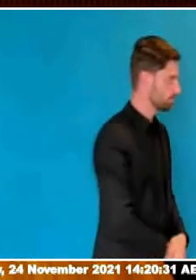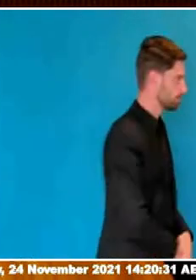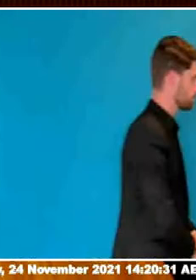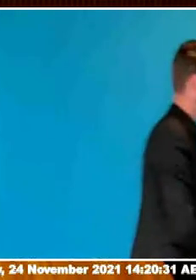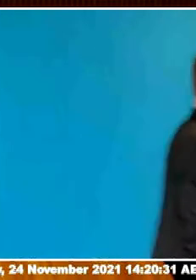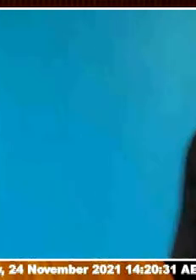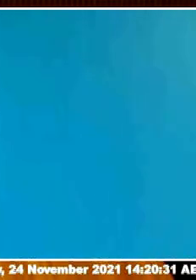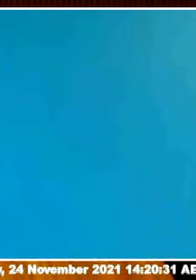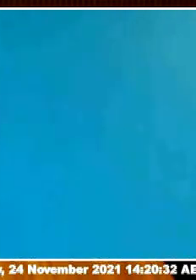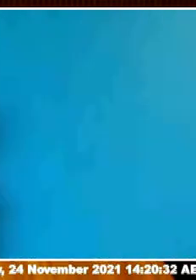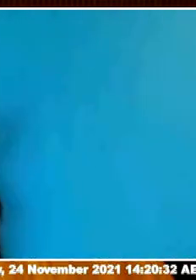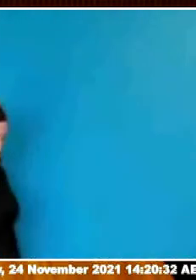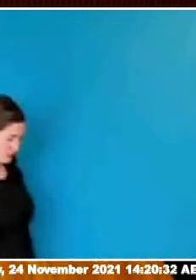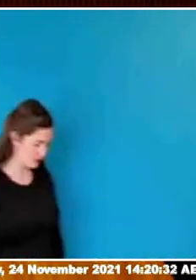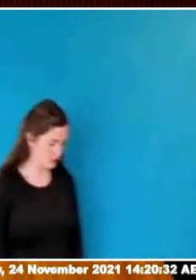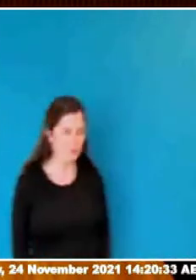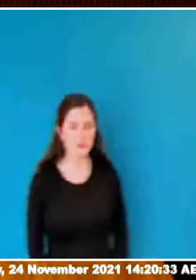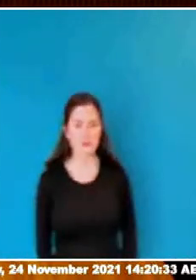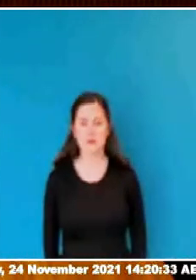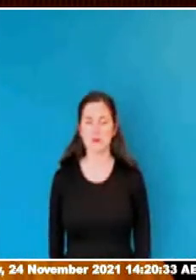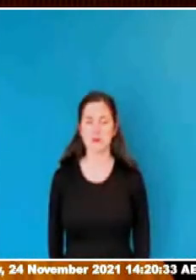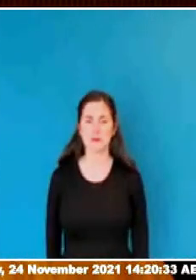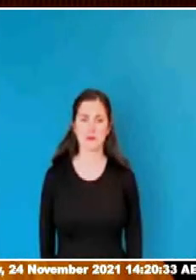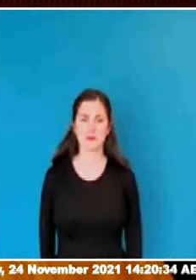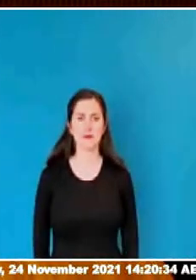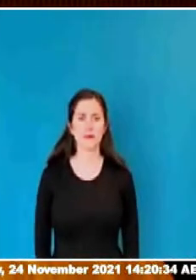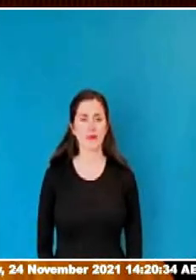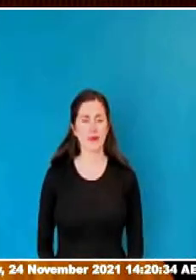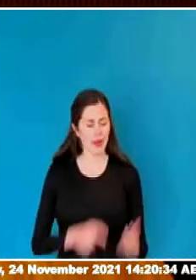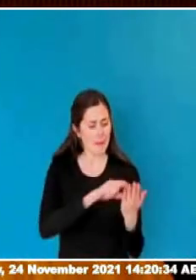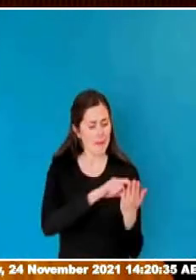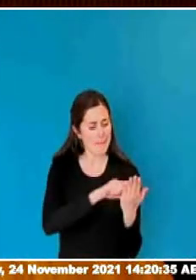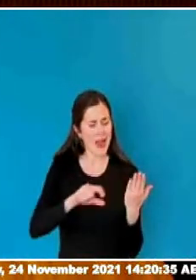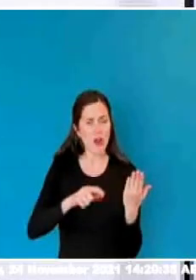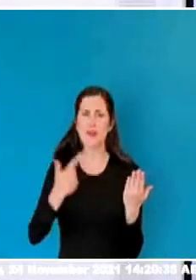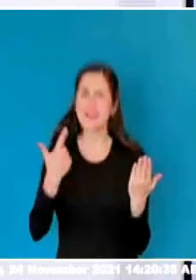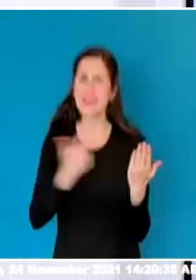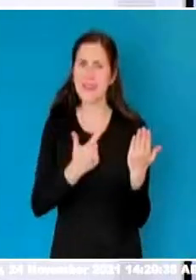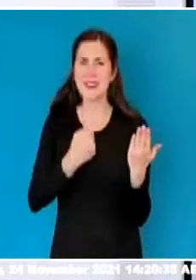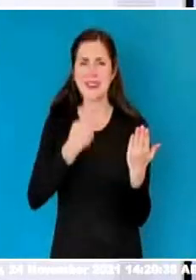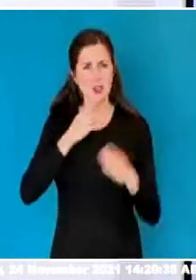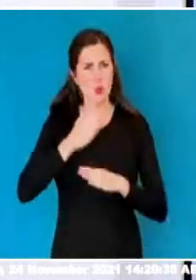statement then, where you say WorkSafe considers various issues associated with